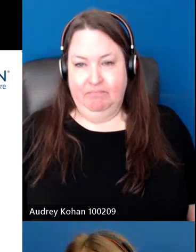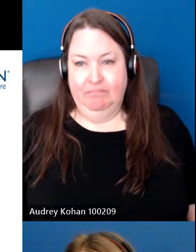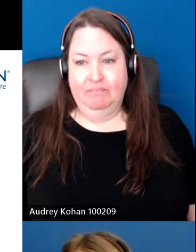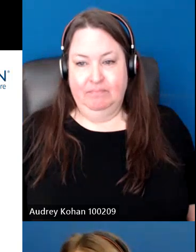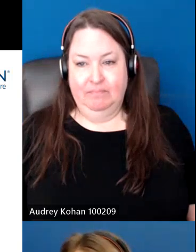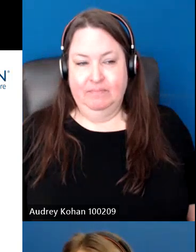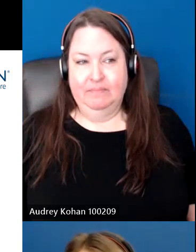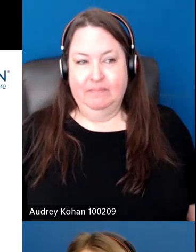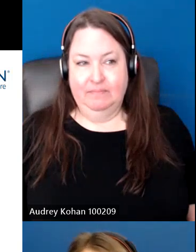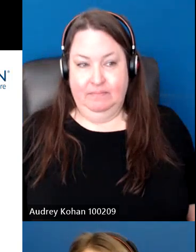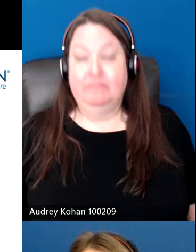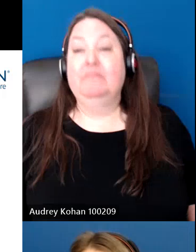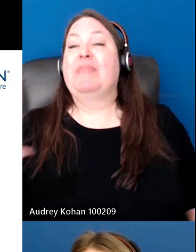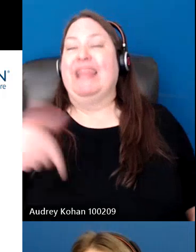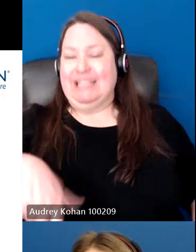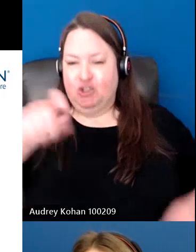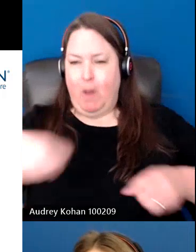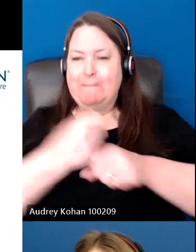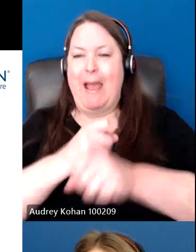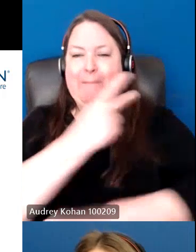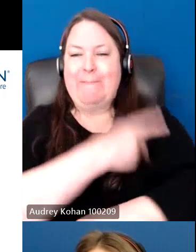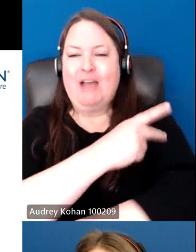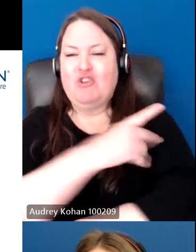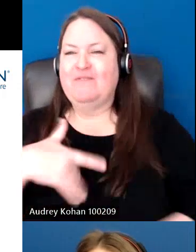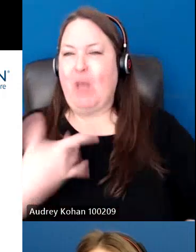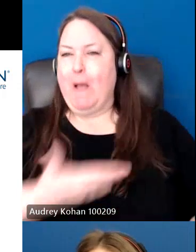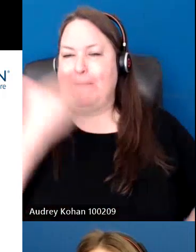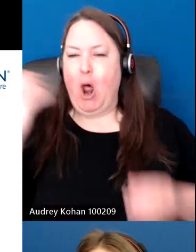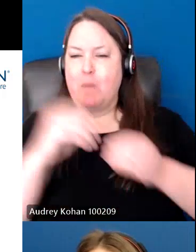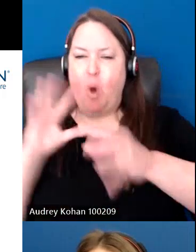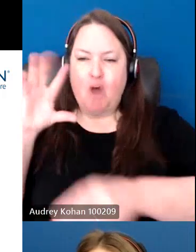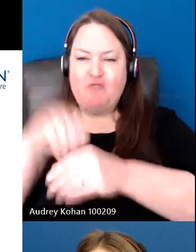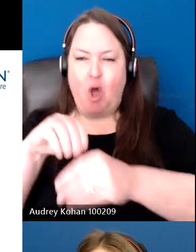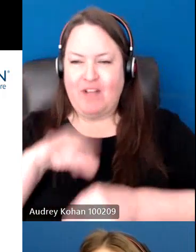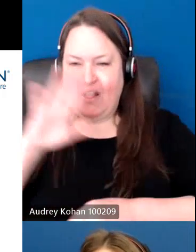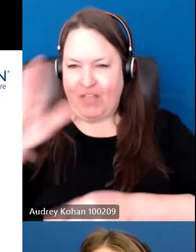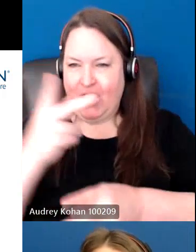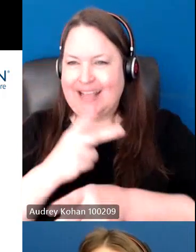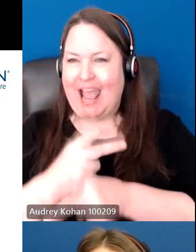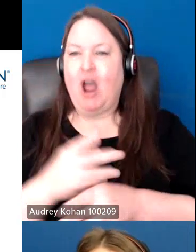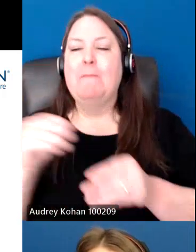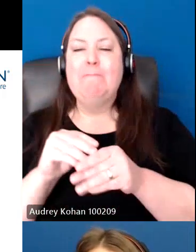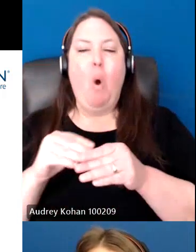make patients feel better more involved in their care autonomous and being able to ask questions